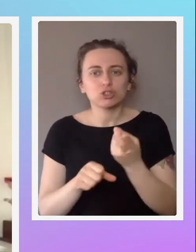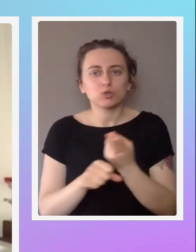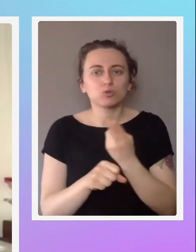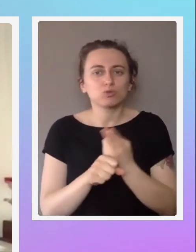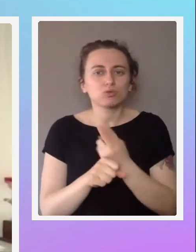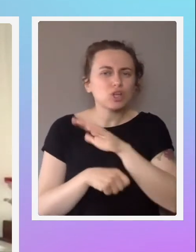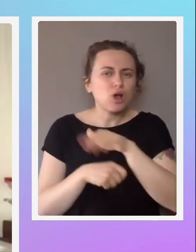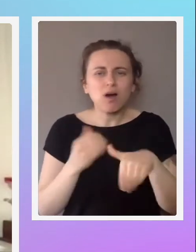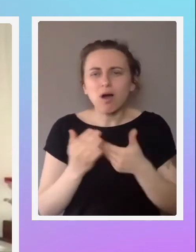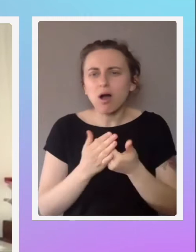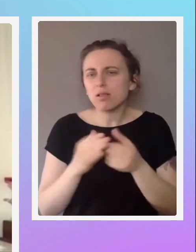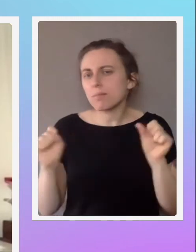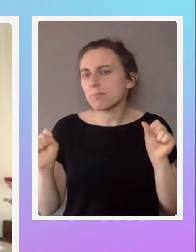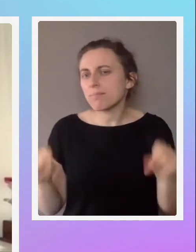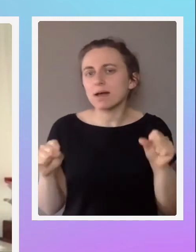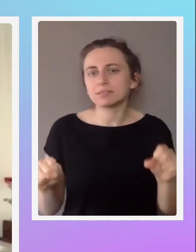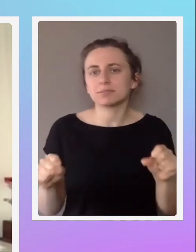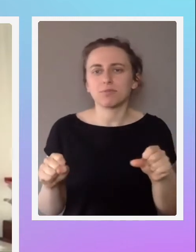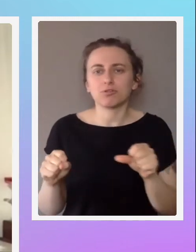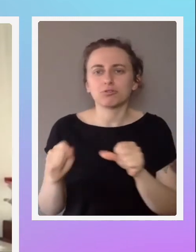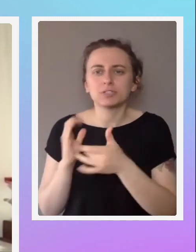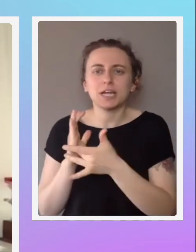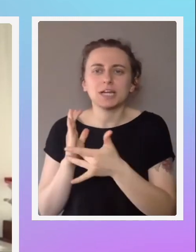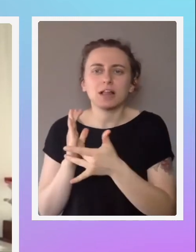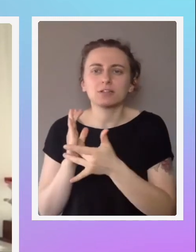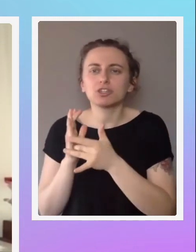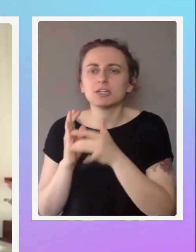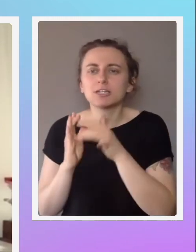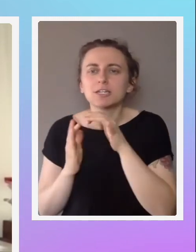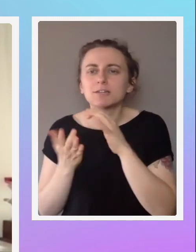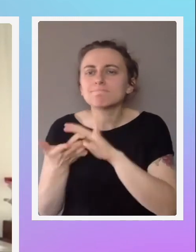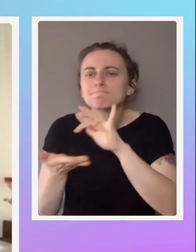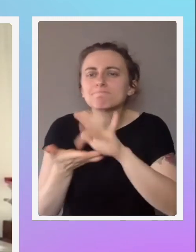in order to obtain access to sound.